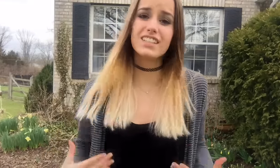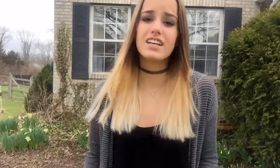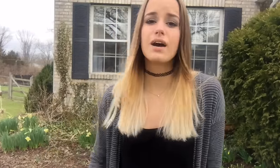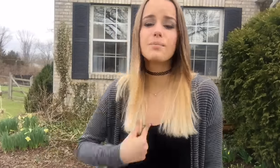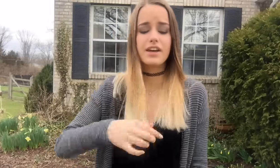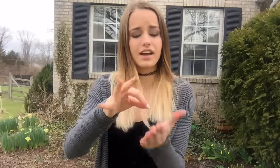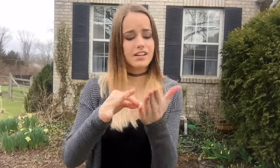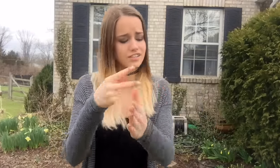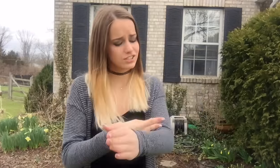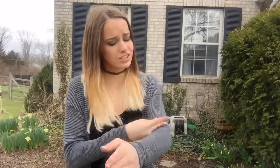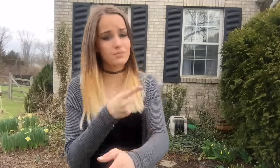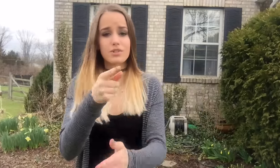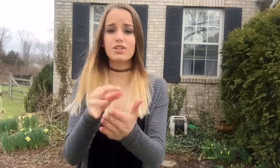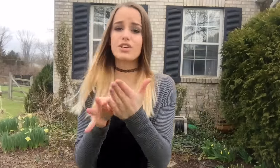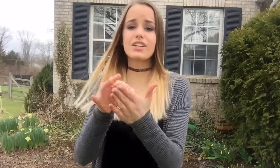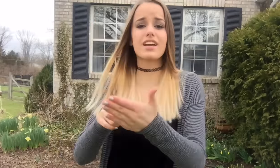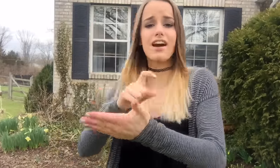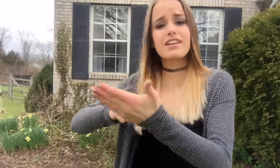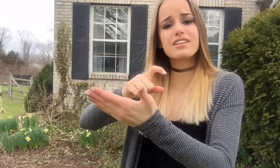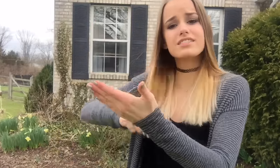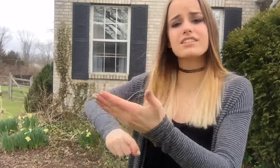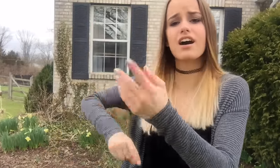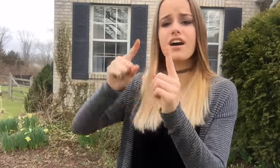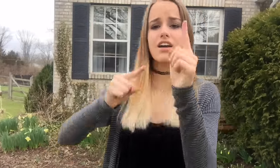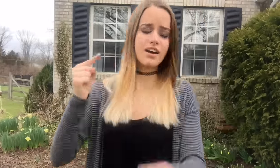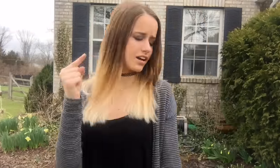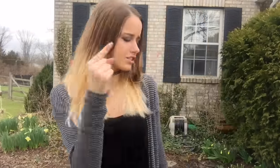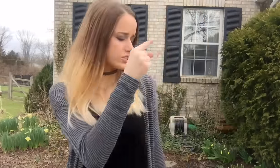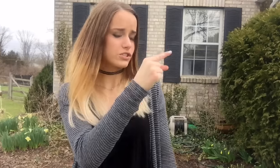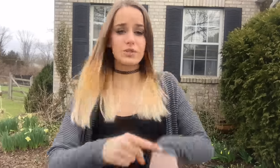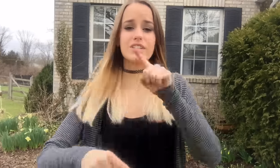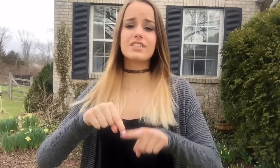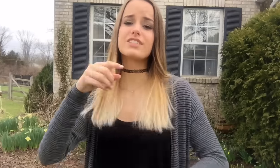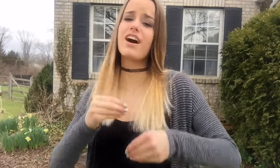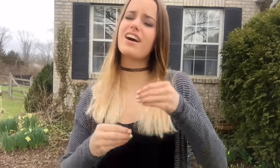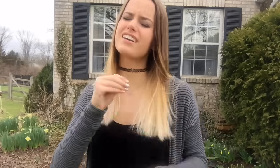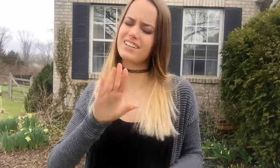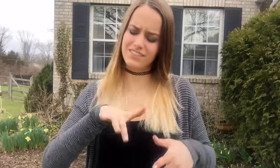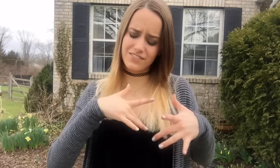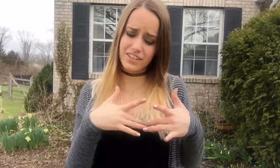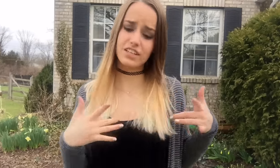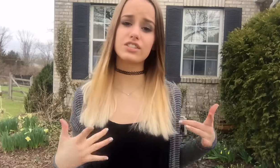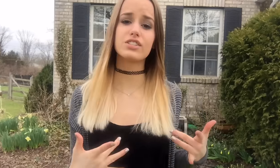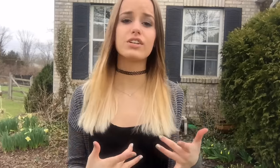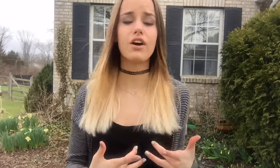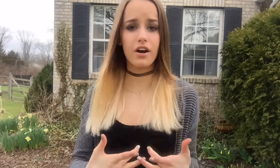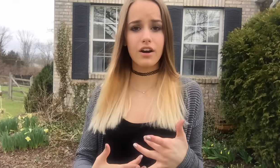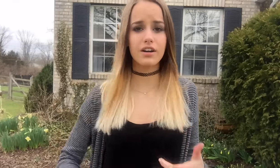Well I'm counting sheep and you're counting scars But a shooting star can't fix your heart